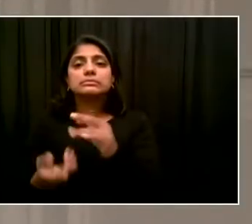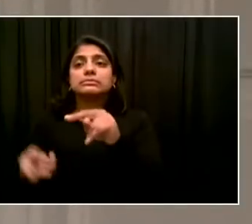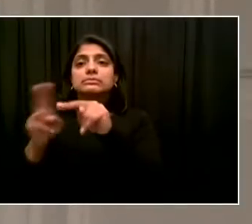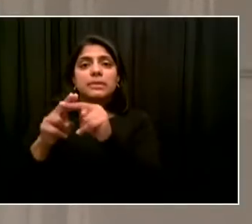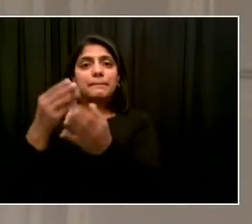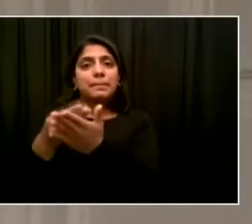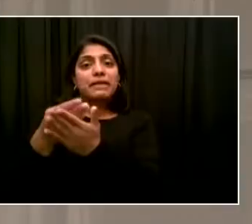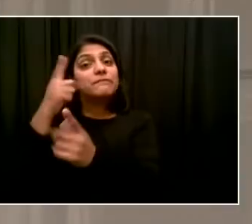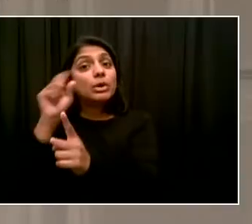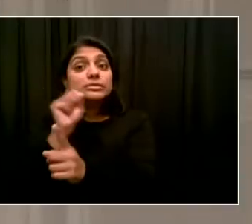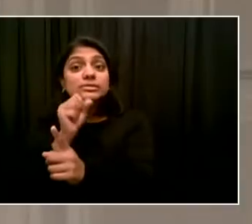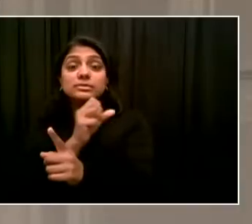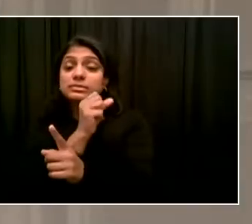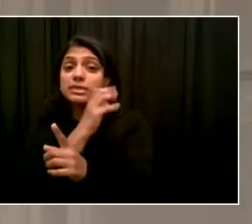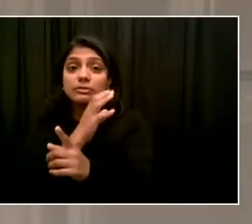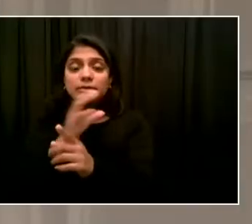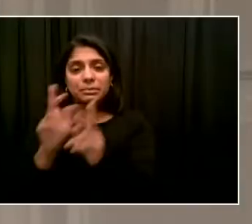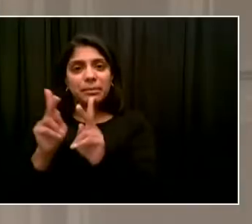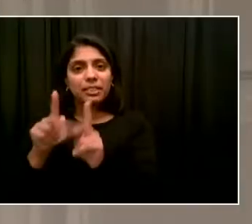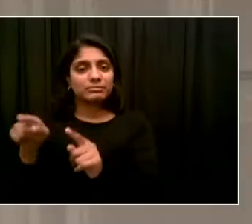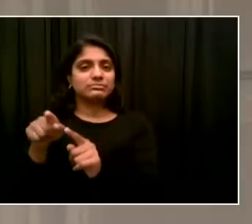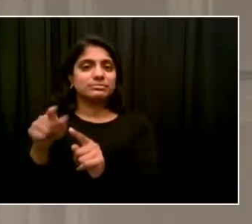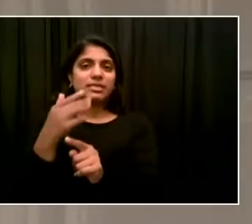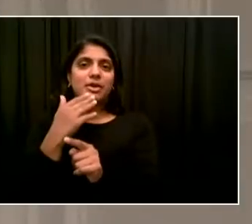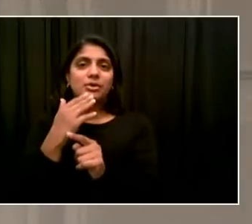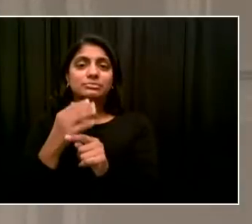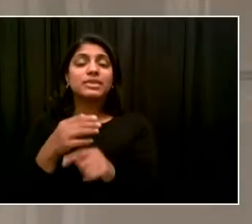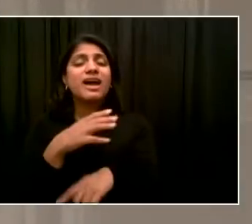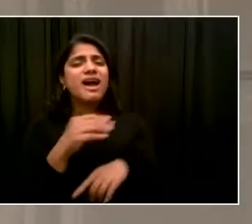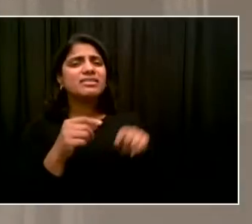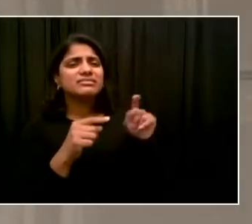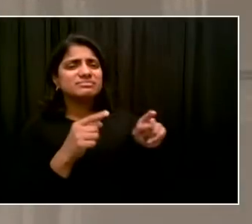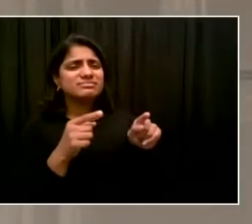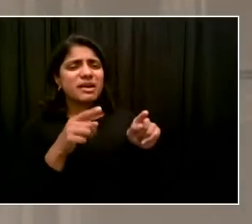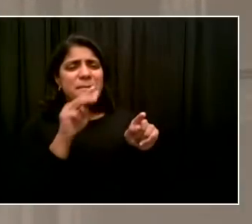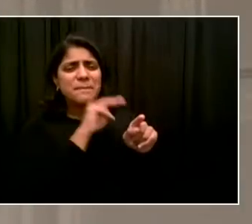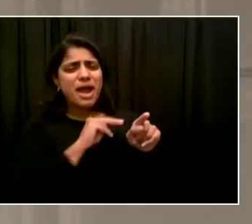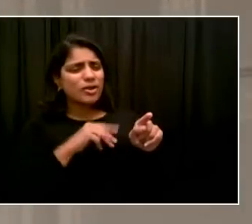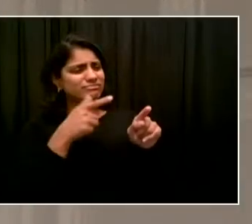THE SUBJECT